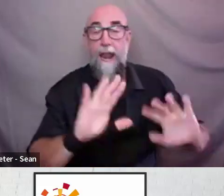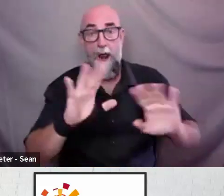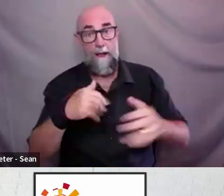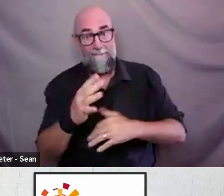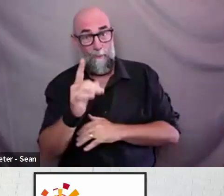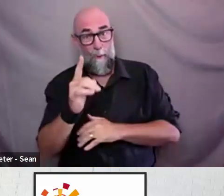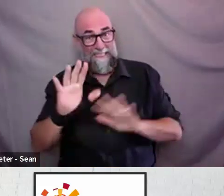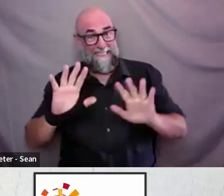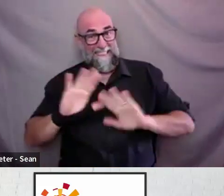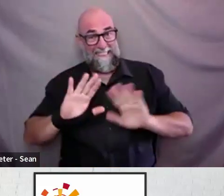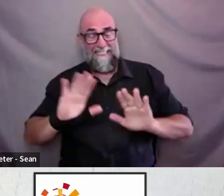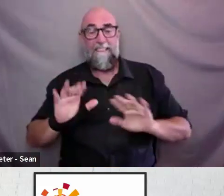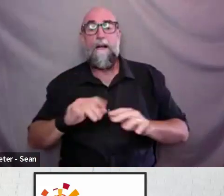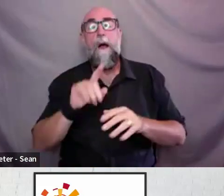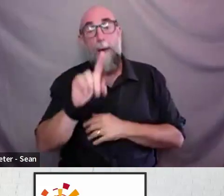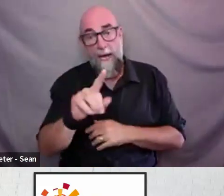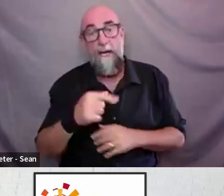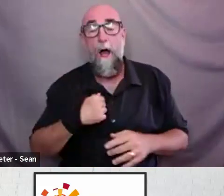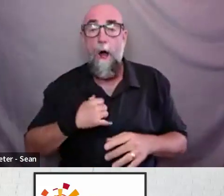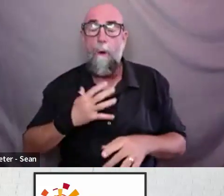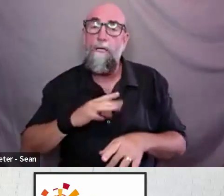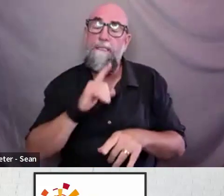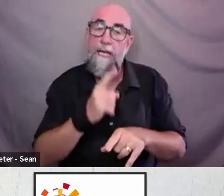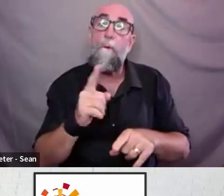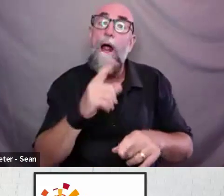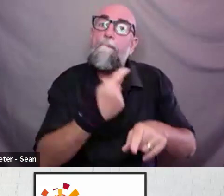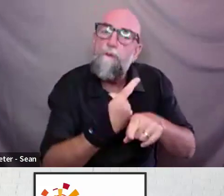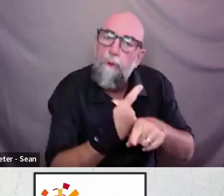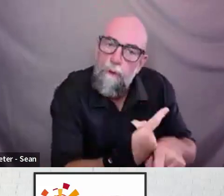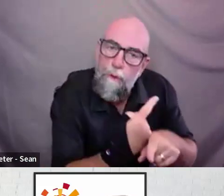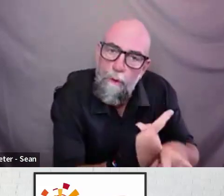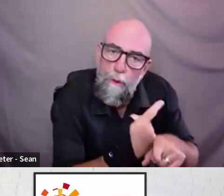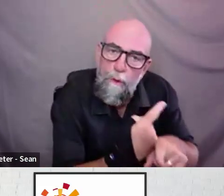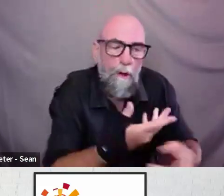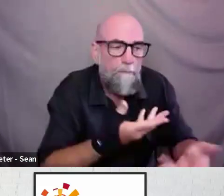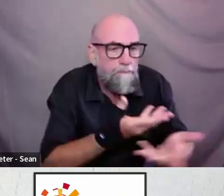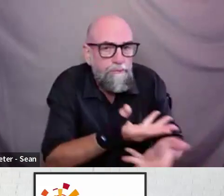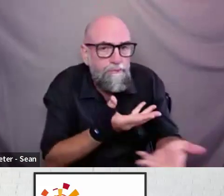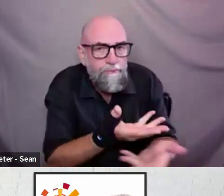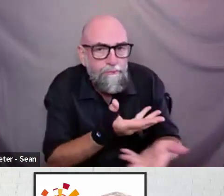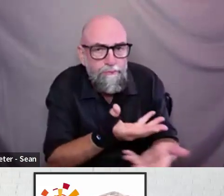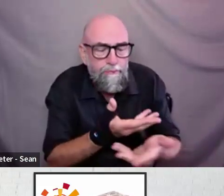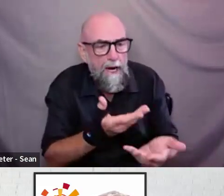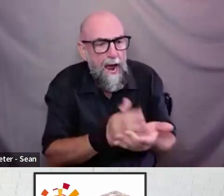And thinking about the resources we are using and how we use them, to the conversations with staff about what is